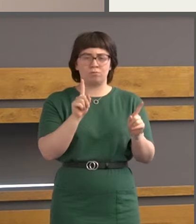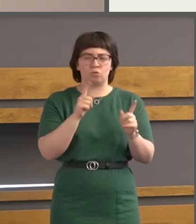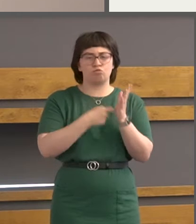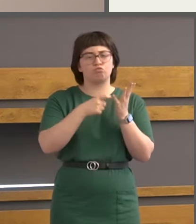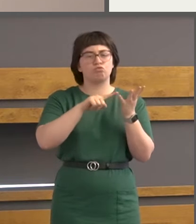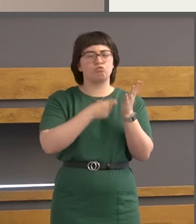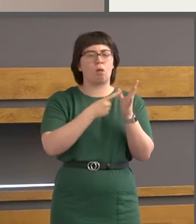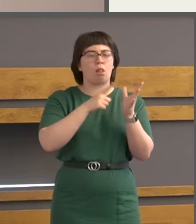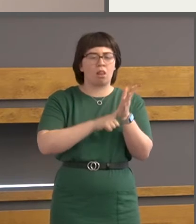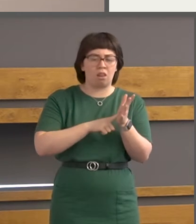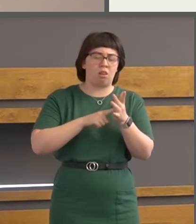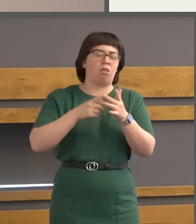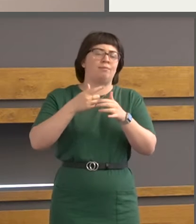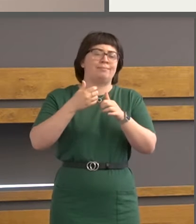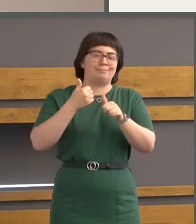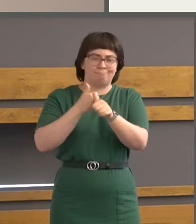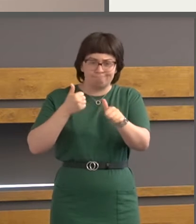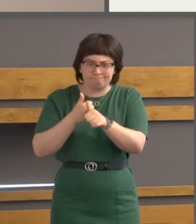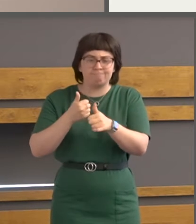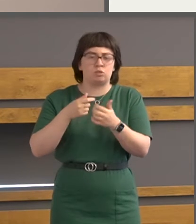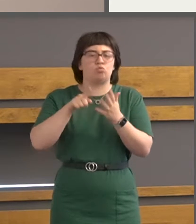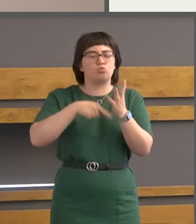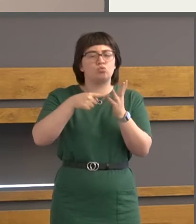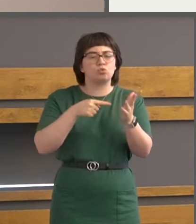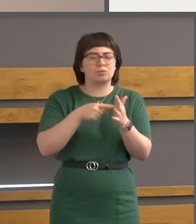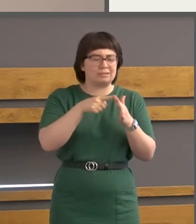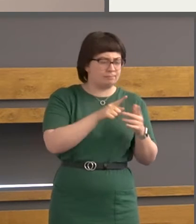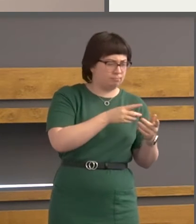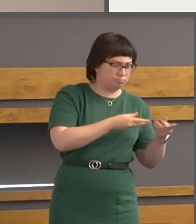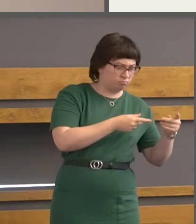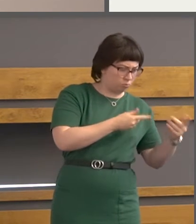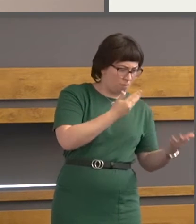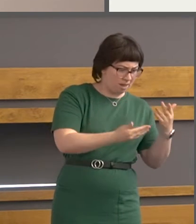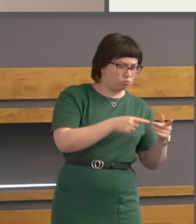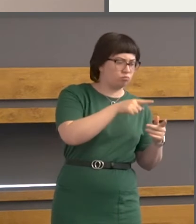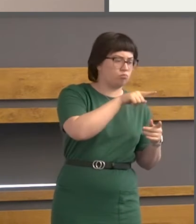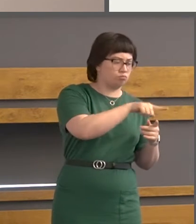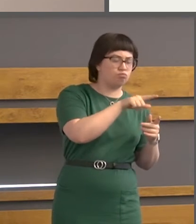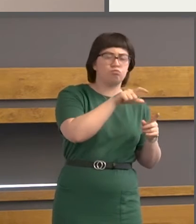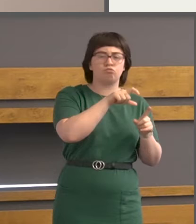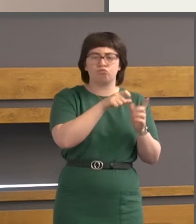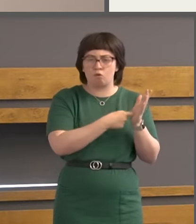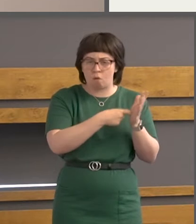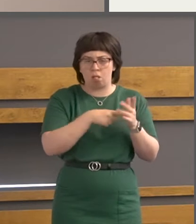involved in the jute industry, as it straddled the urban and the rural. Often peasants engaged their entire family